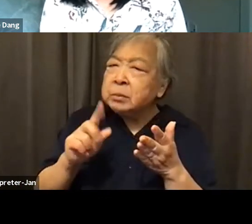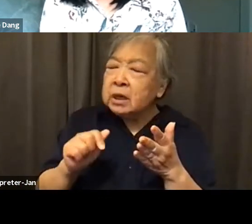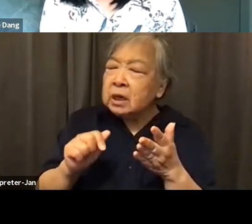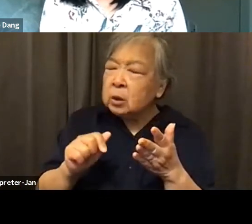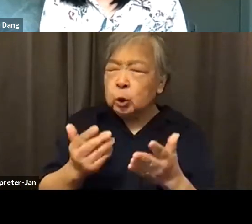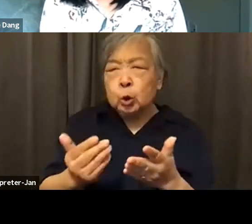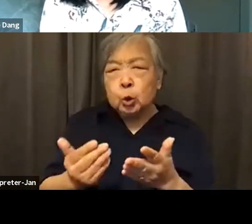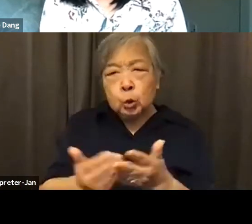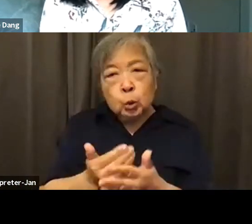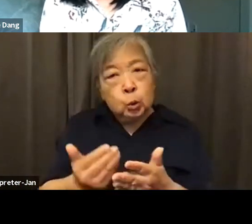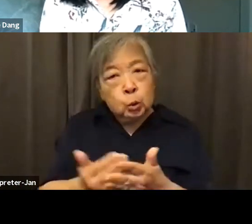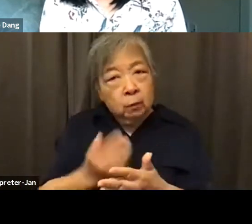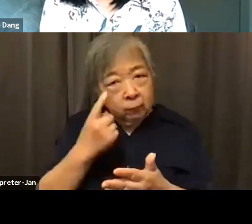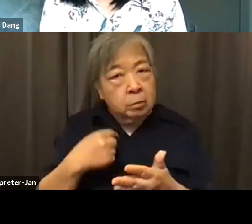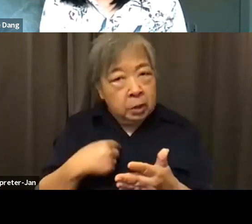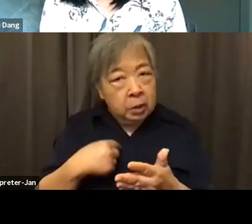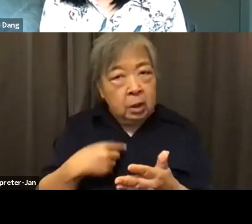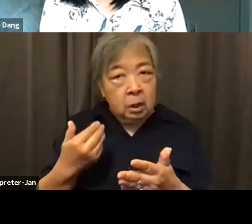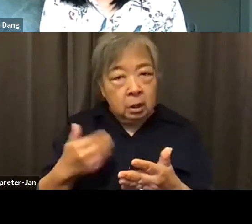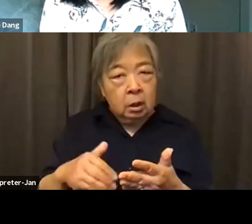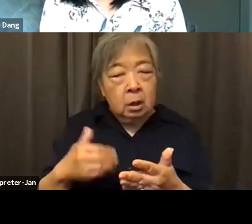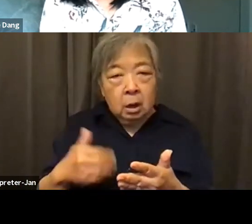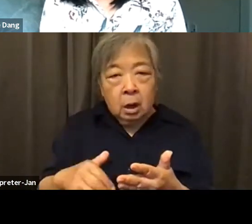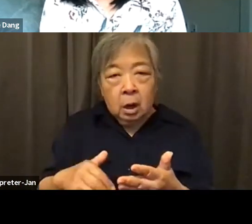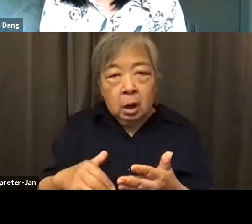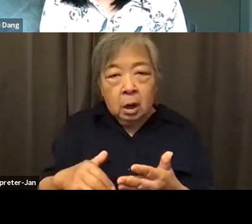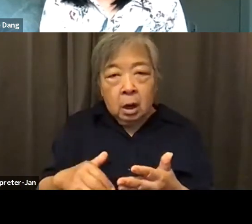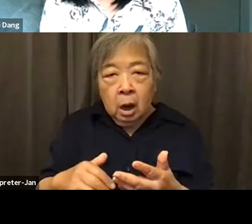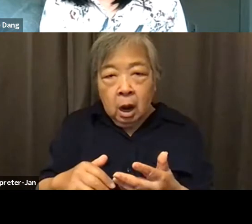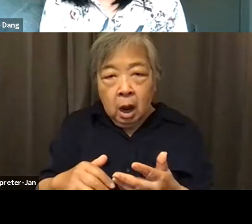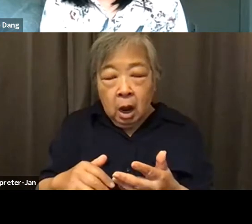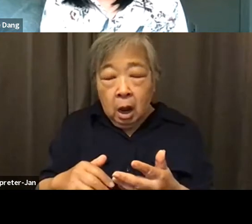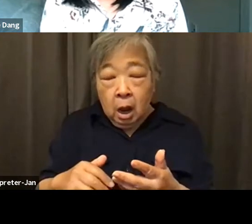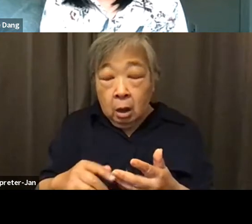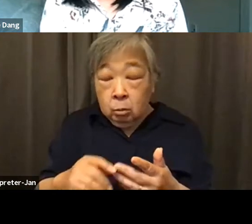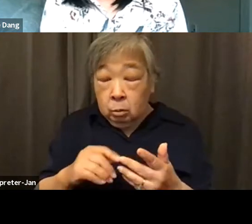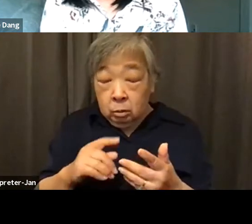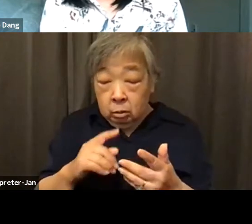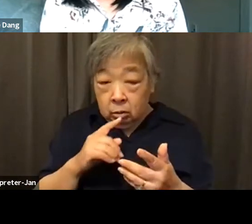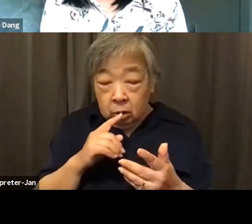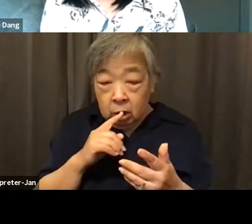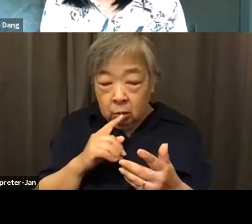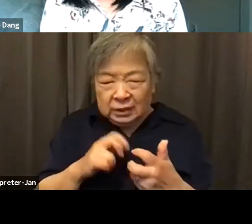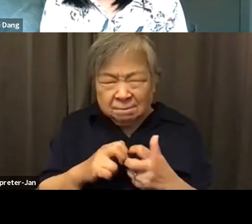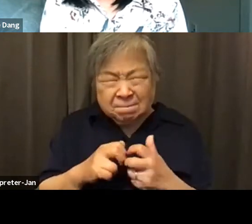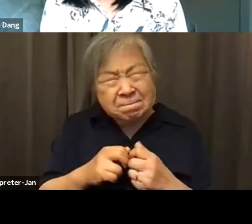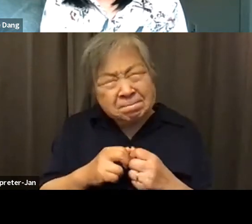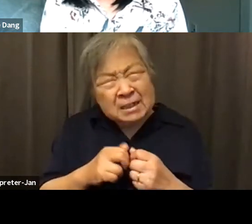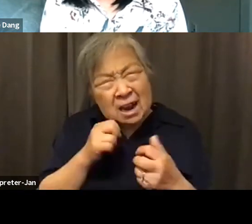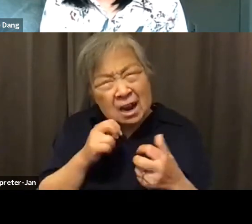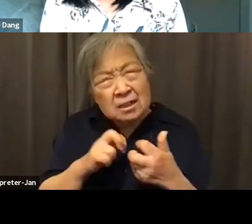That it was, before, it was such a difficult, not difficult, but it was really hard for me